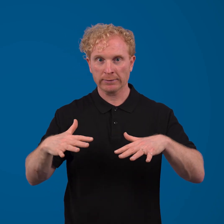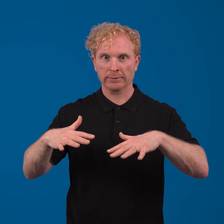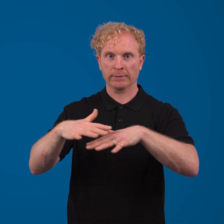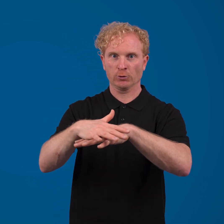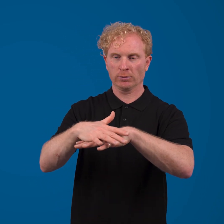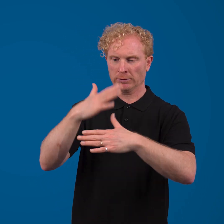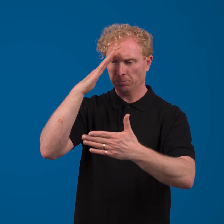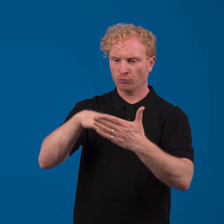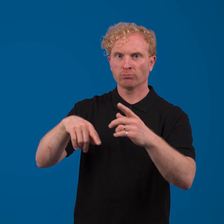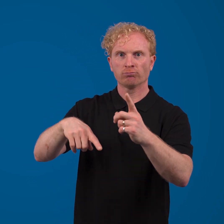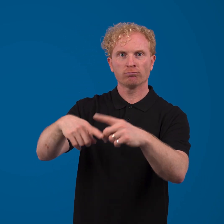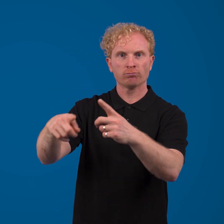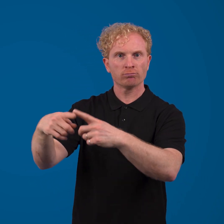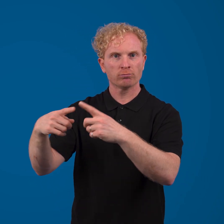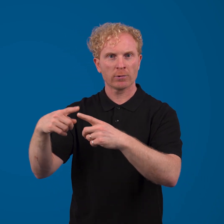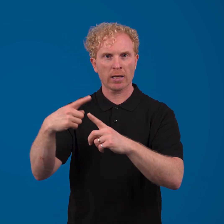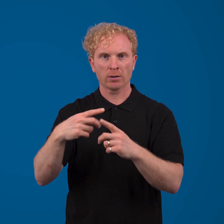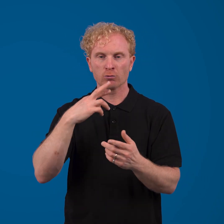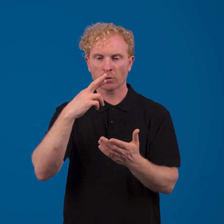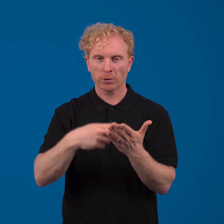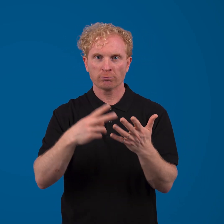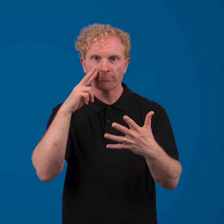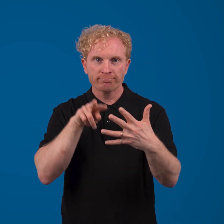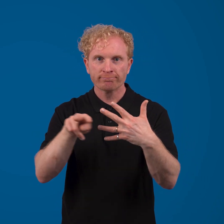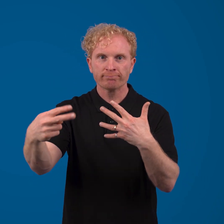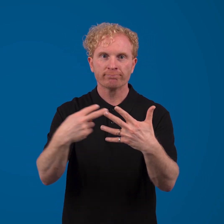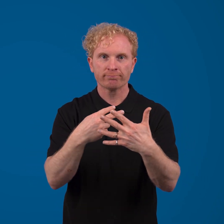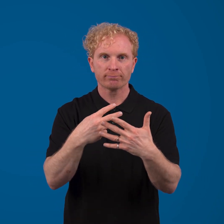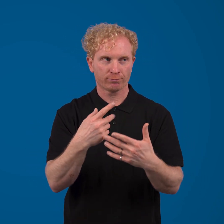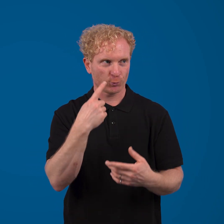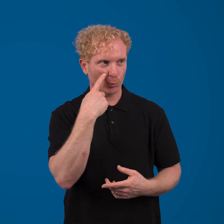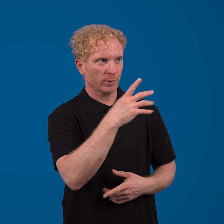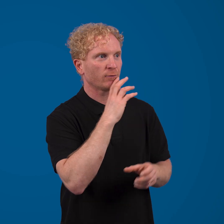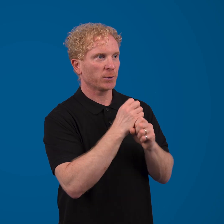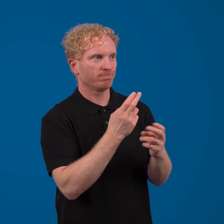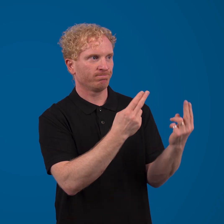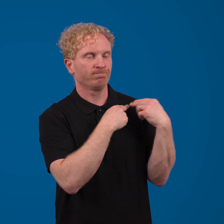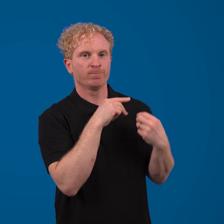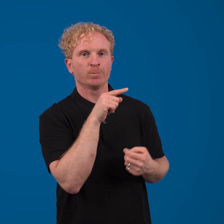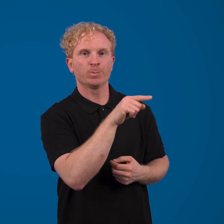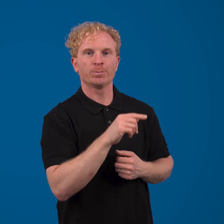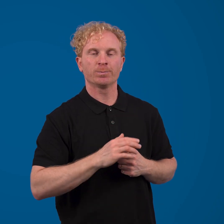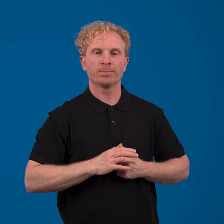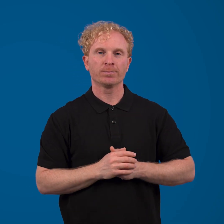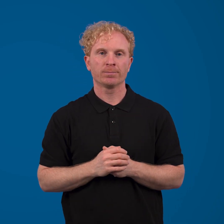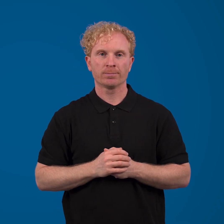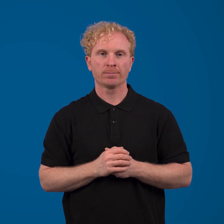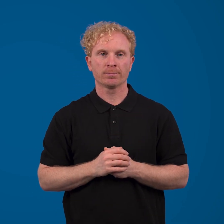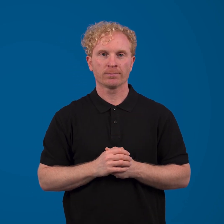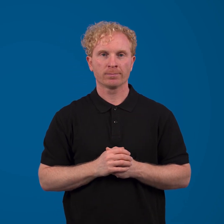intersectional experiences, and for transparent reporting that holds government to account.